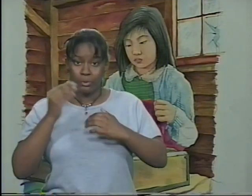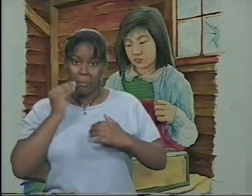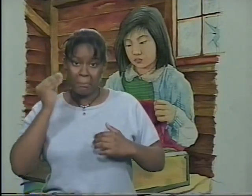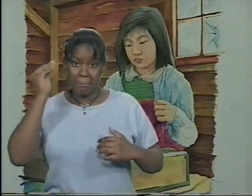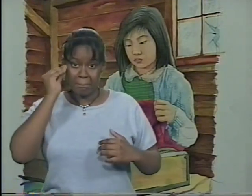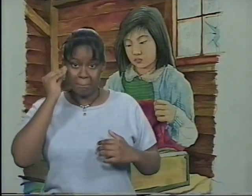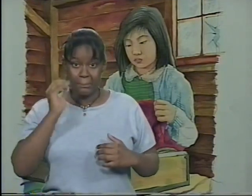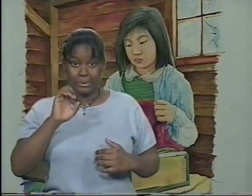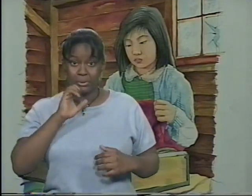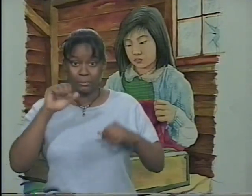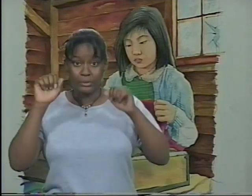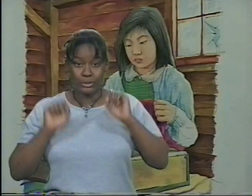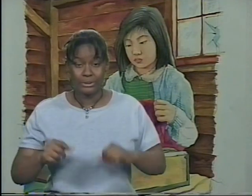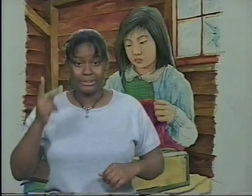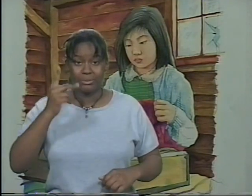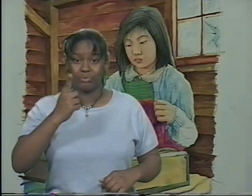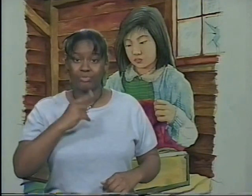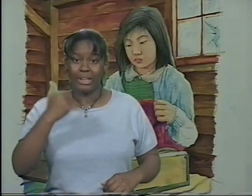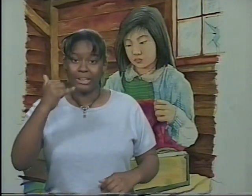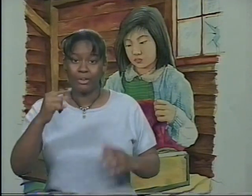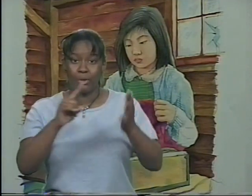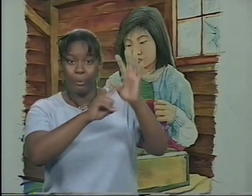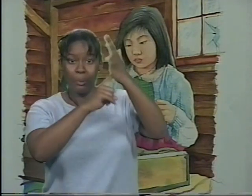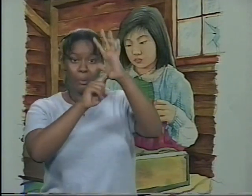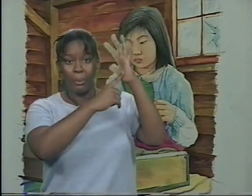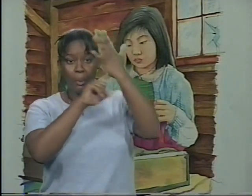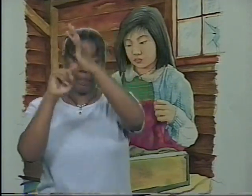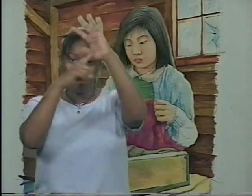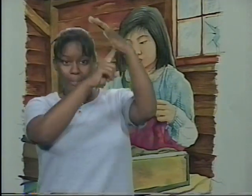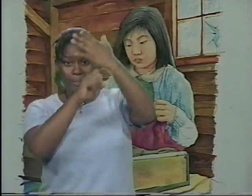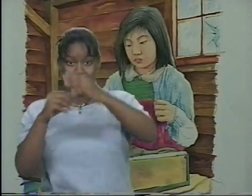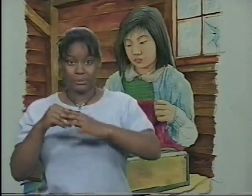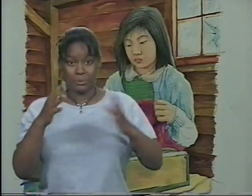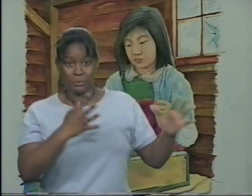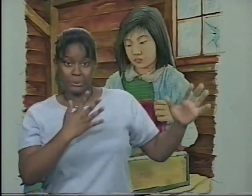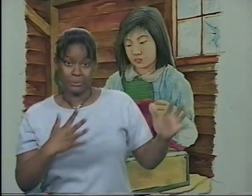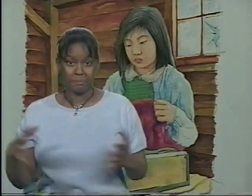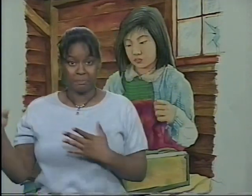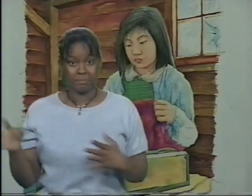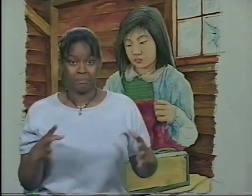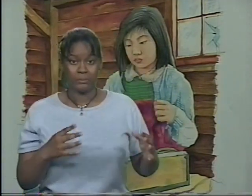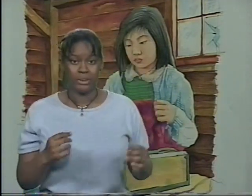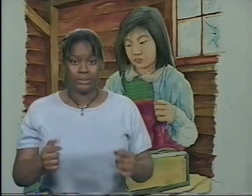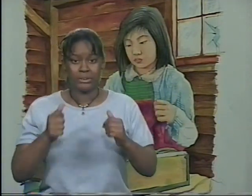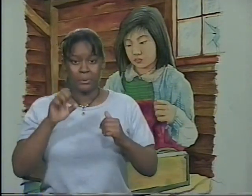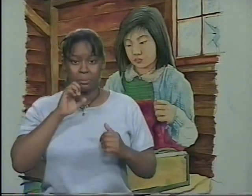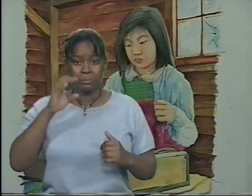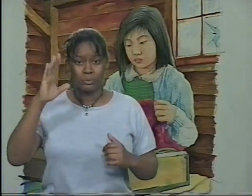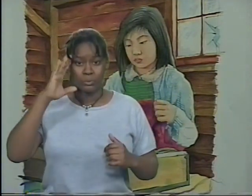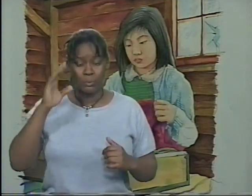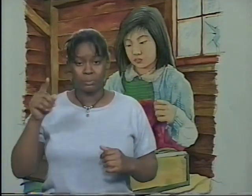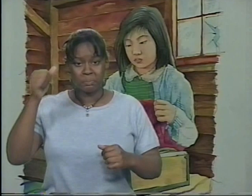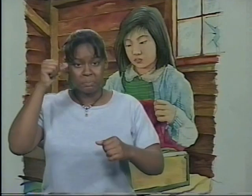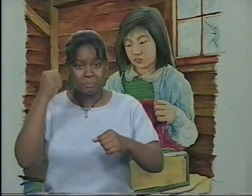vacant lot near home. Emi could just see their red and yellow kites dancing in the wind.